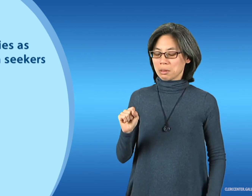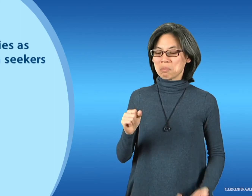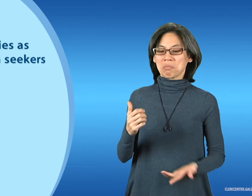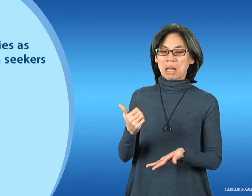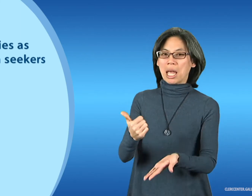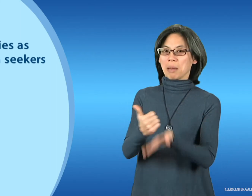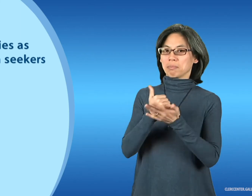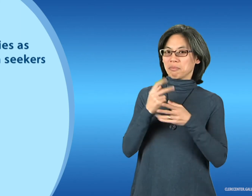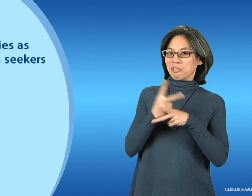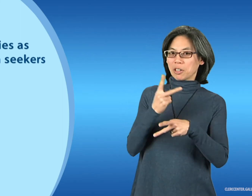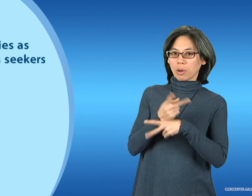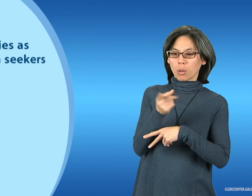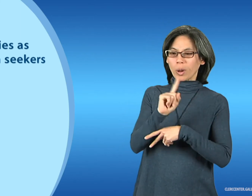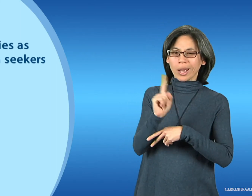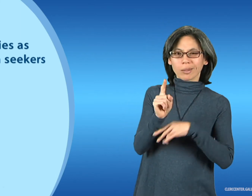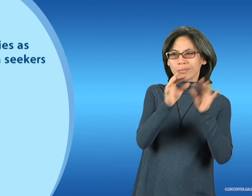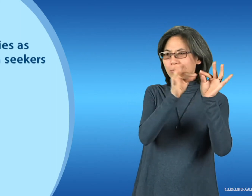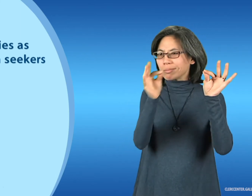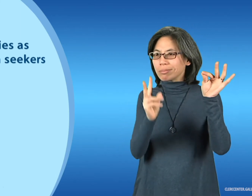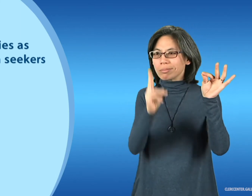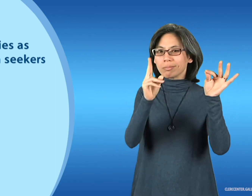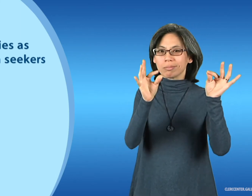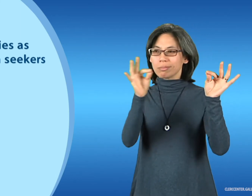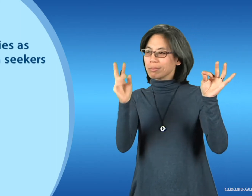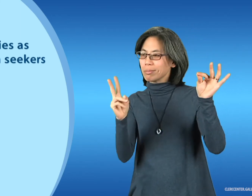to help them figure out where those boundaries are.